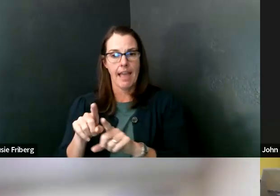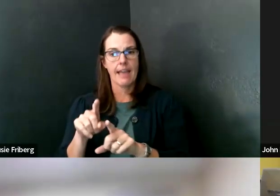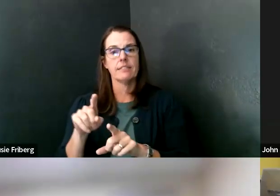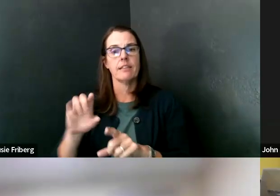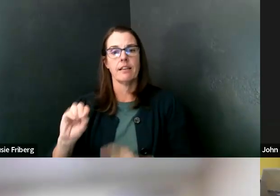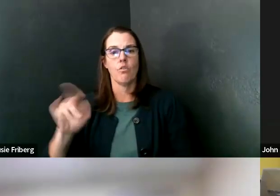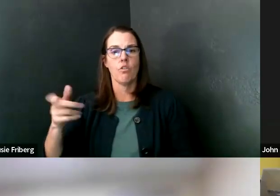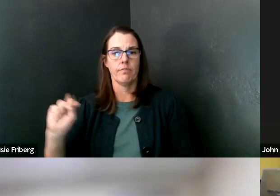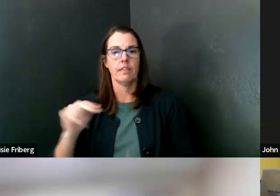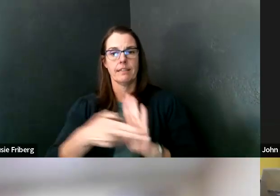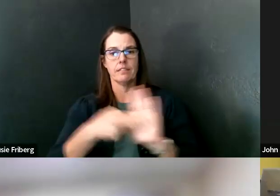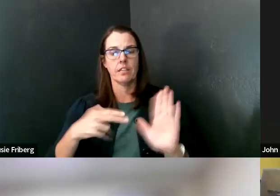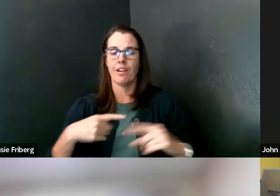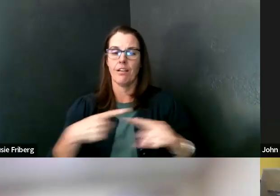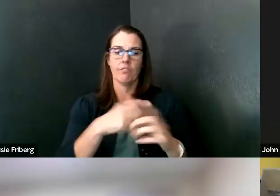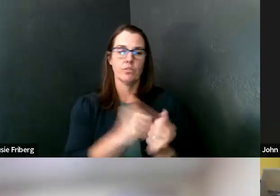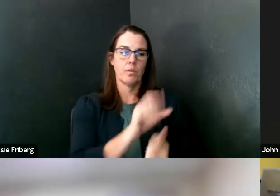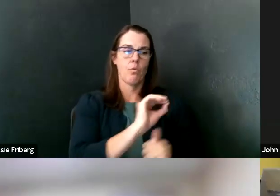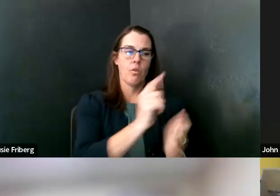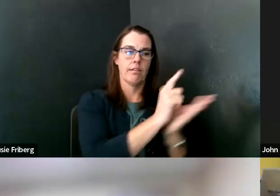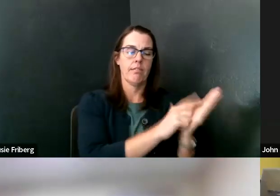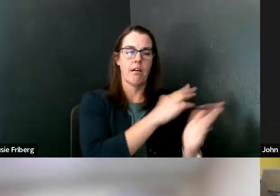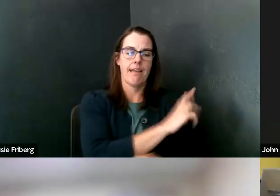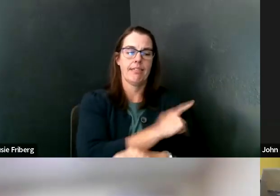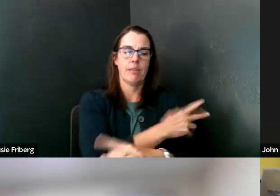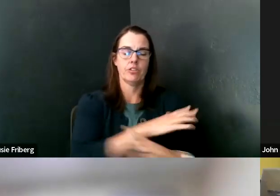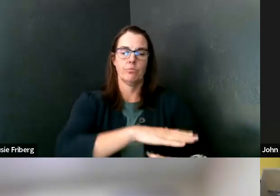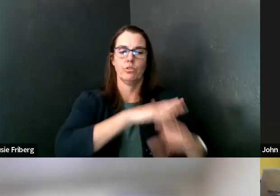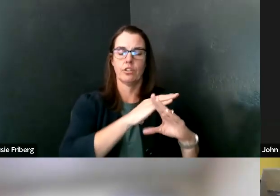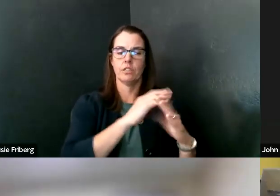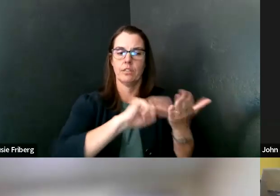designated product conflicts with Oregon law and the patient protection purpose of the orphan drug